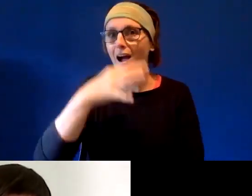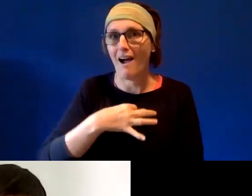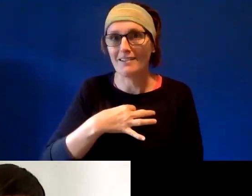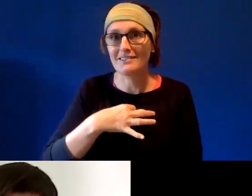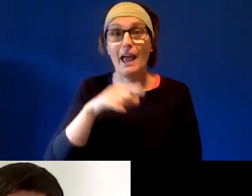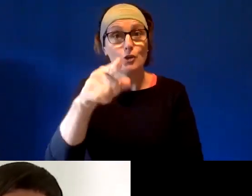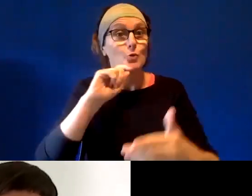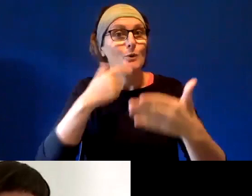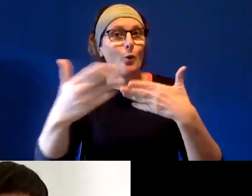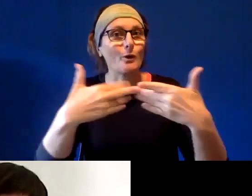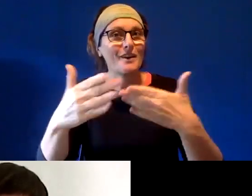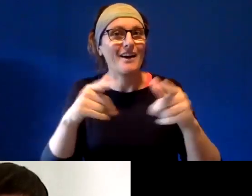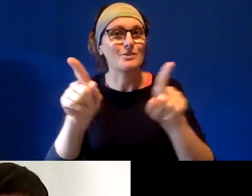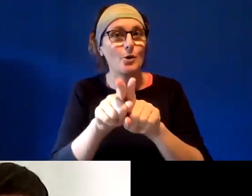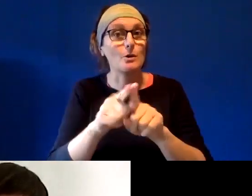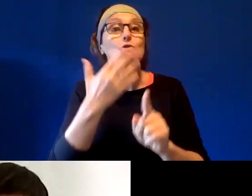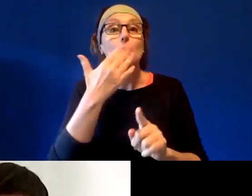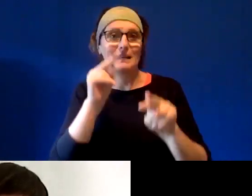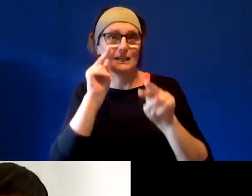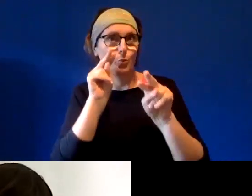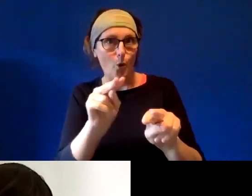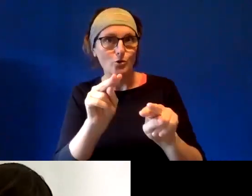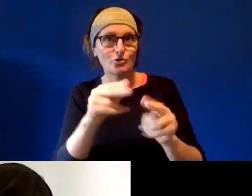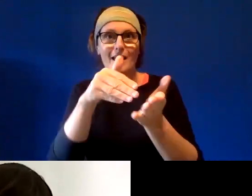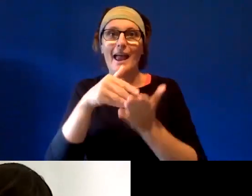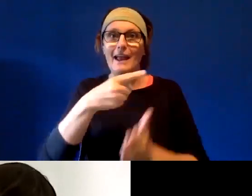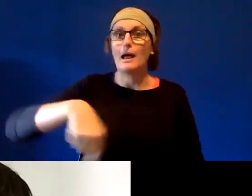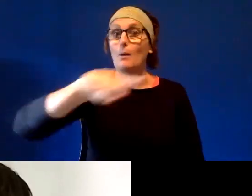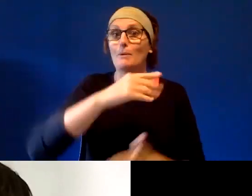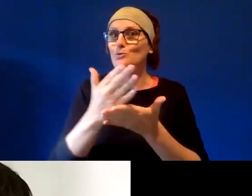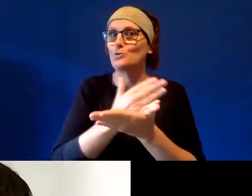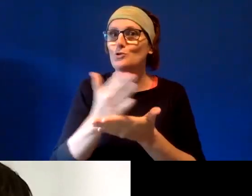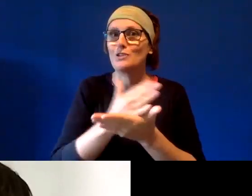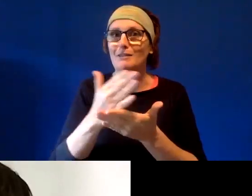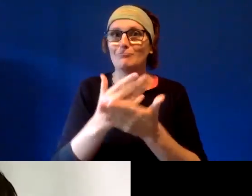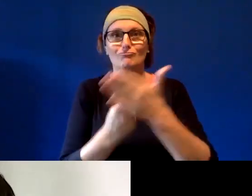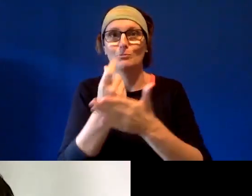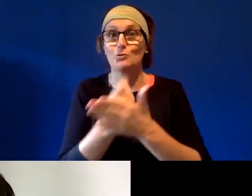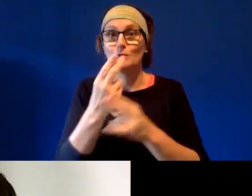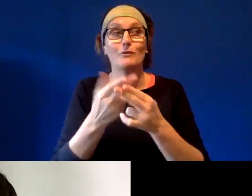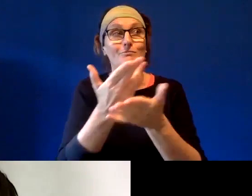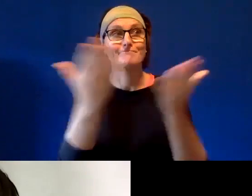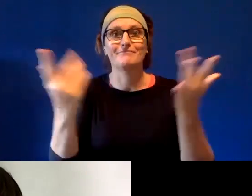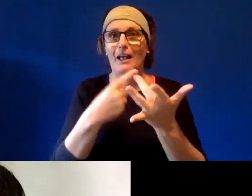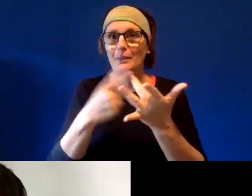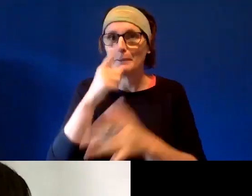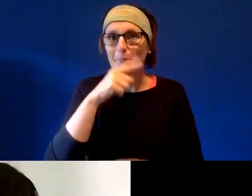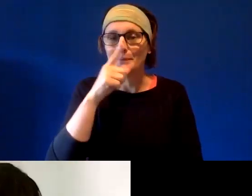Keep an eye out on these and help us share the opportunity with others. Before I introduce you